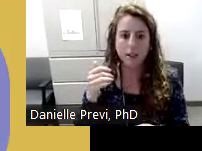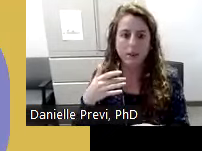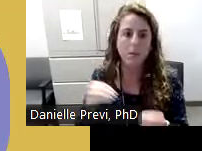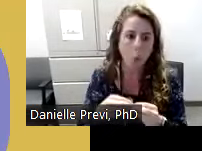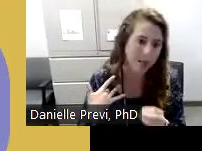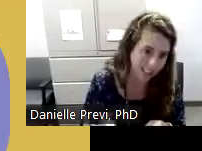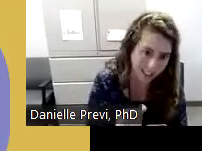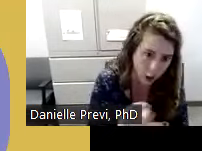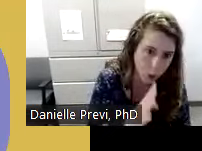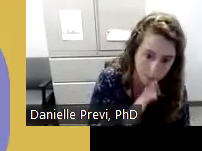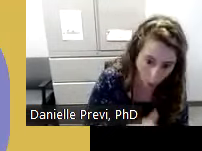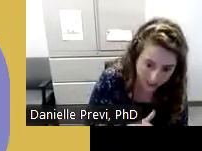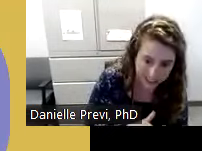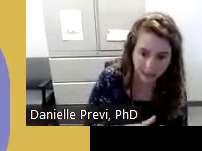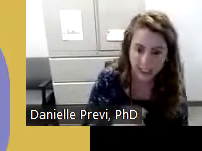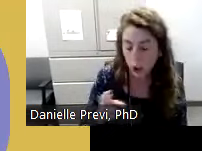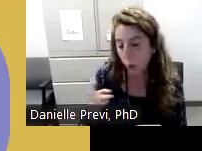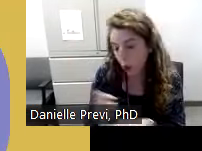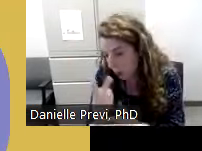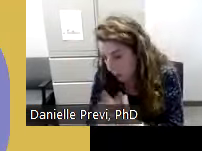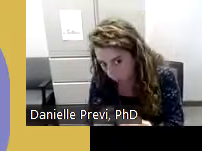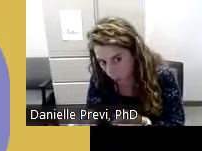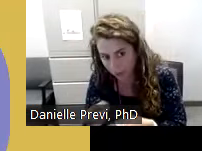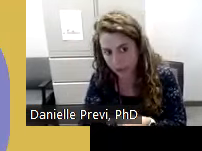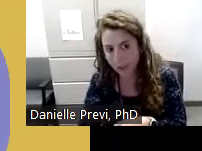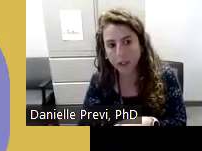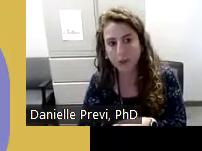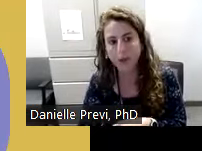have some degree of residual hearing, more than likely they may use spoken English,